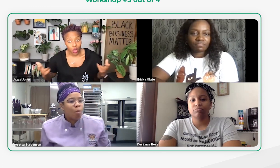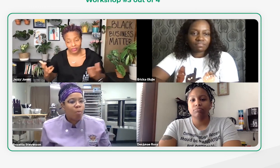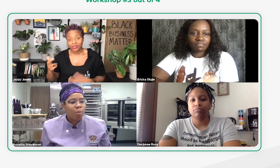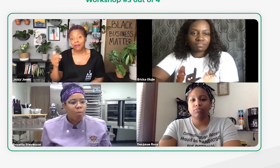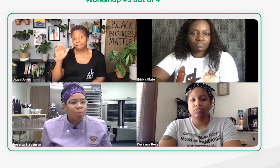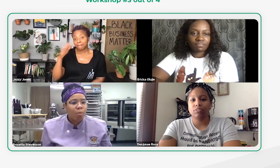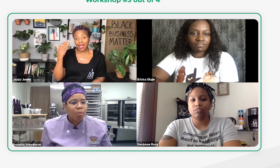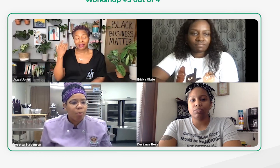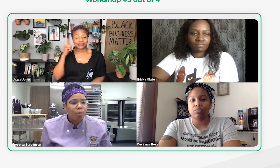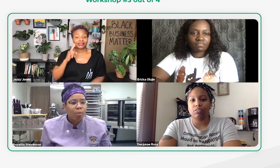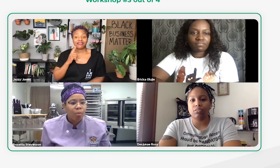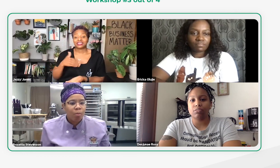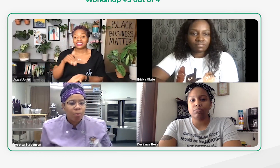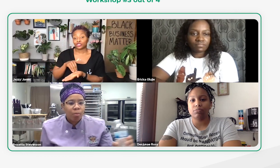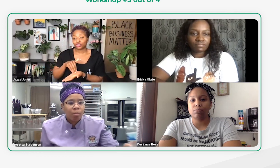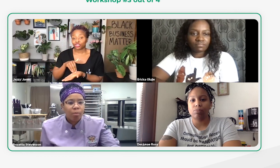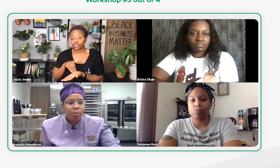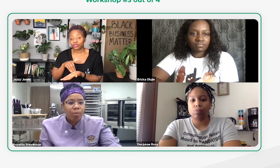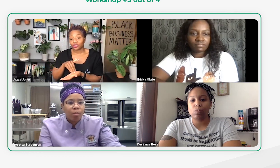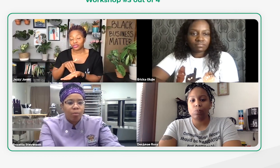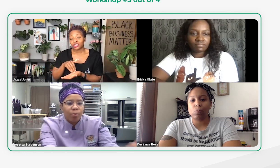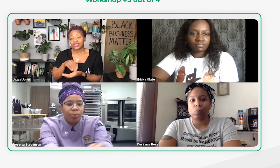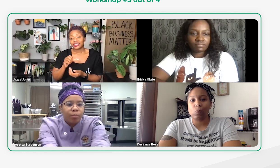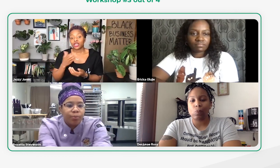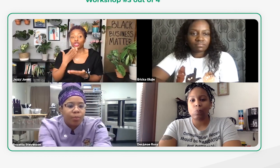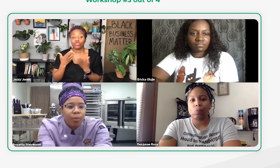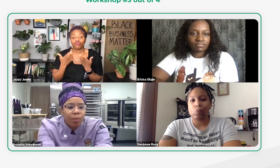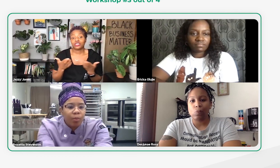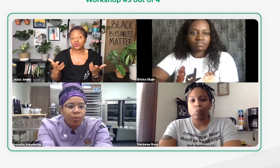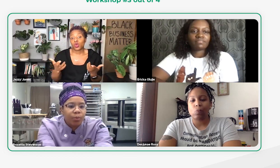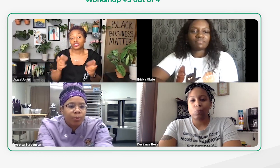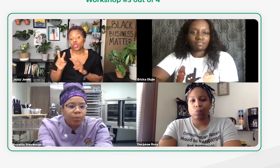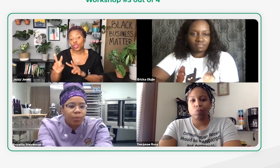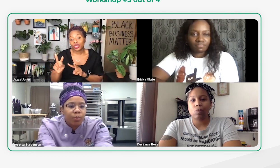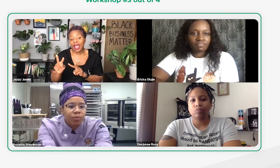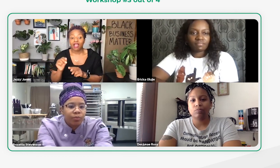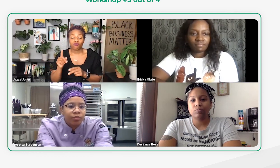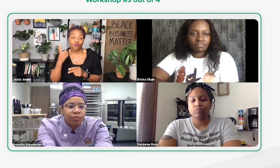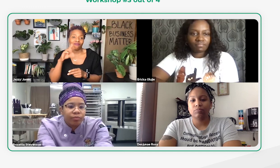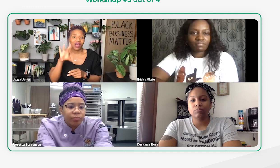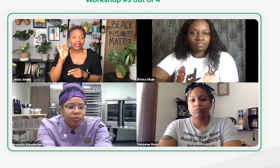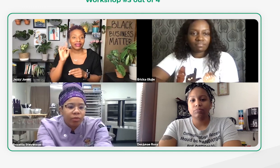know of one resource and it's the black deaf center, which is a good resource to look at.